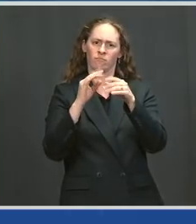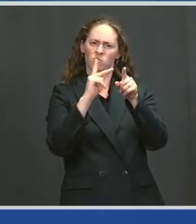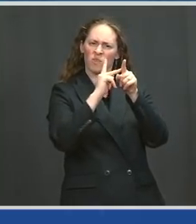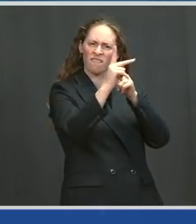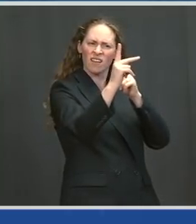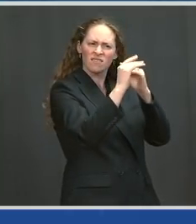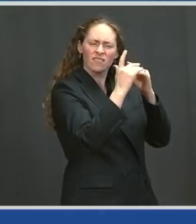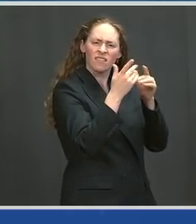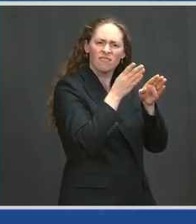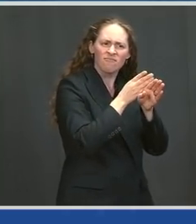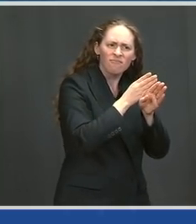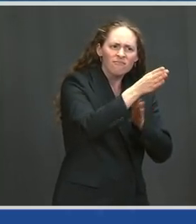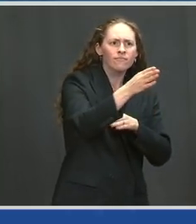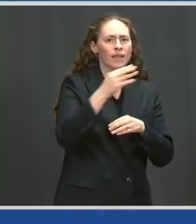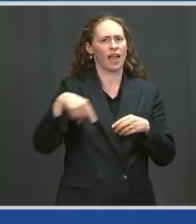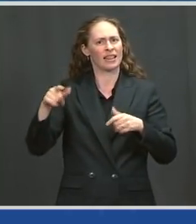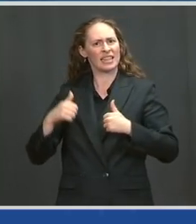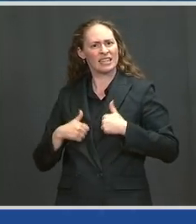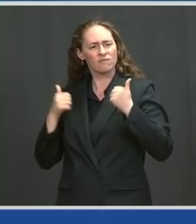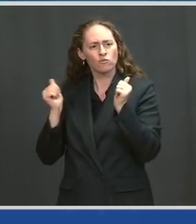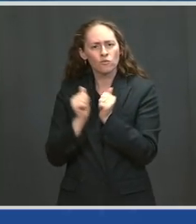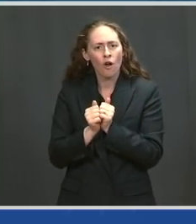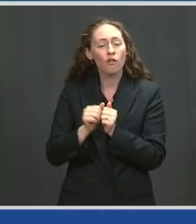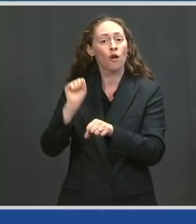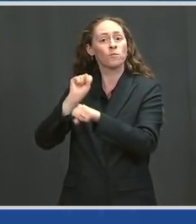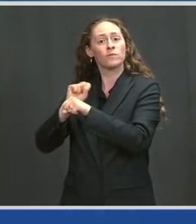side-by-side for blocks on end.